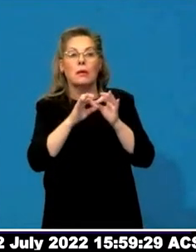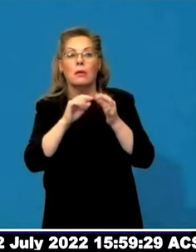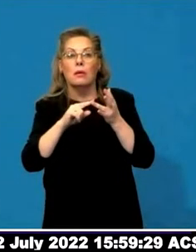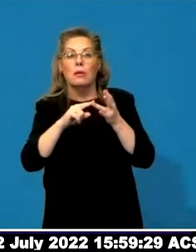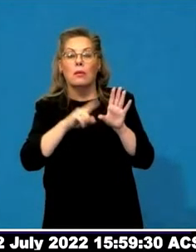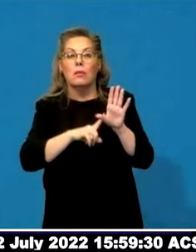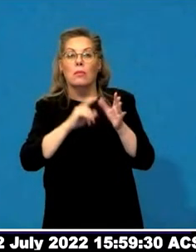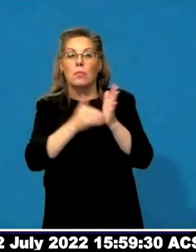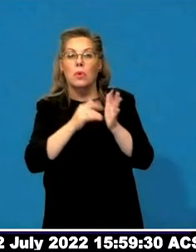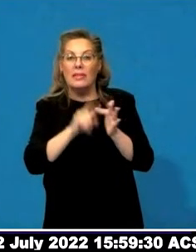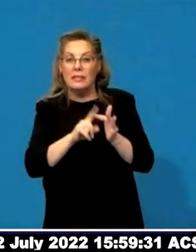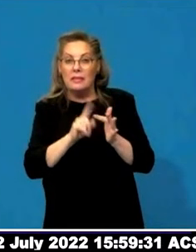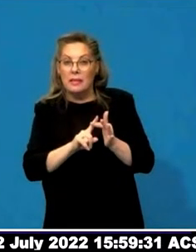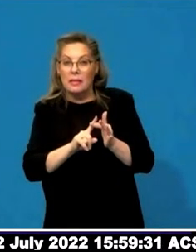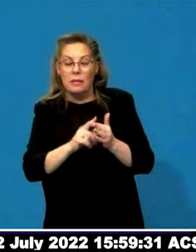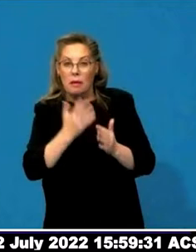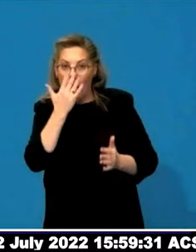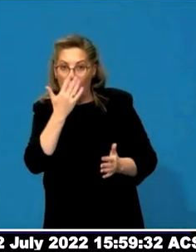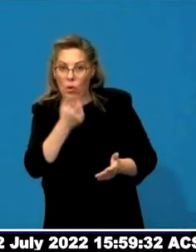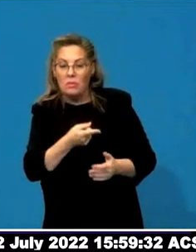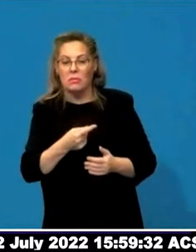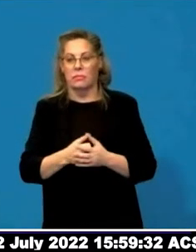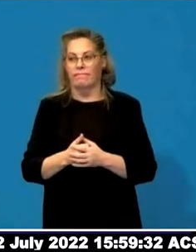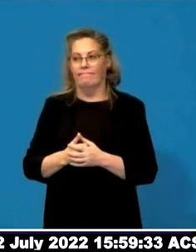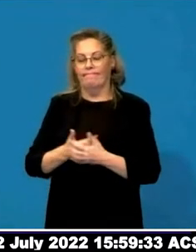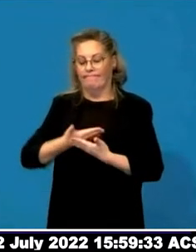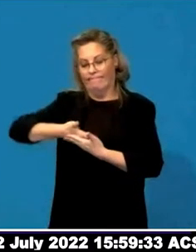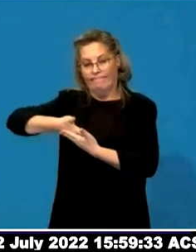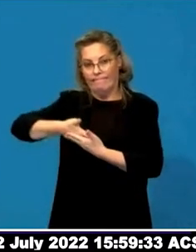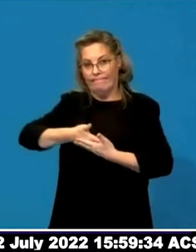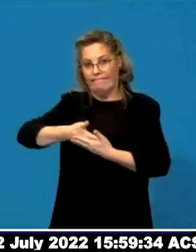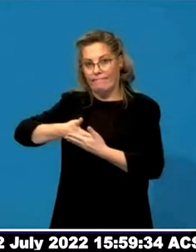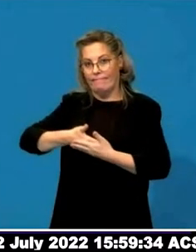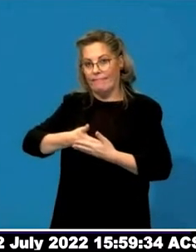Five months. Yeah. Kernisha was two.